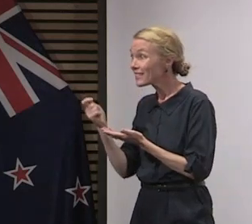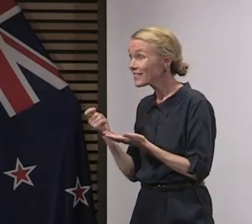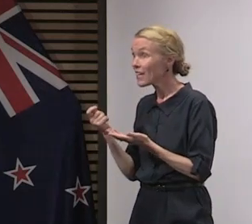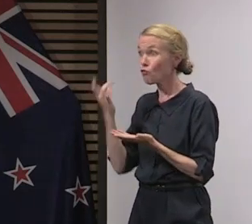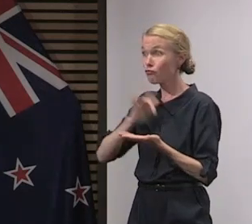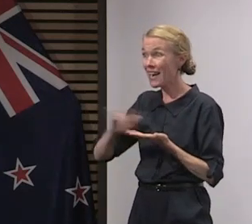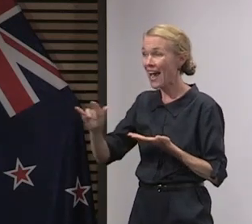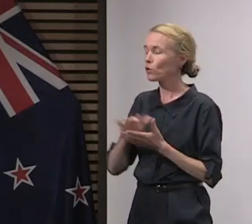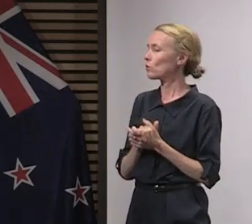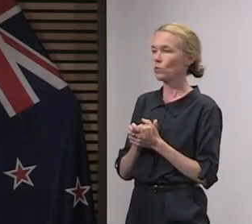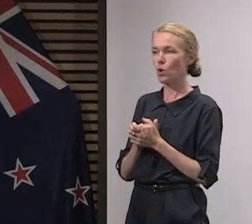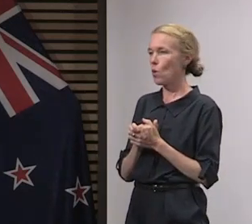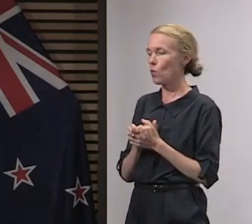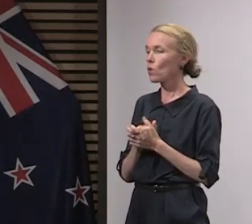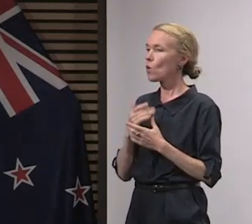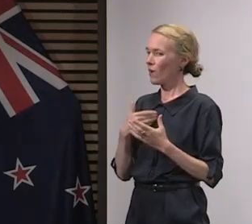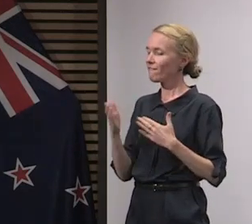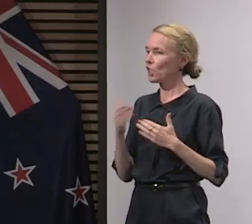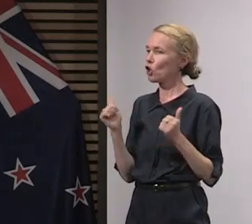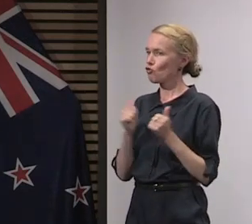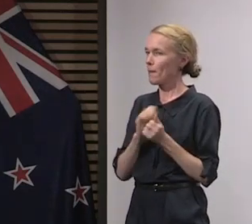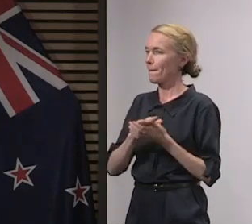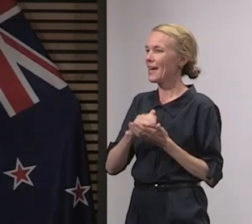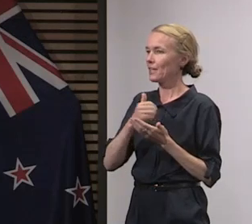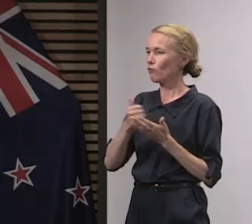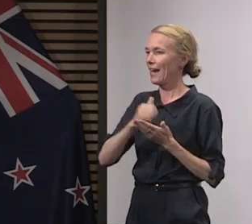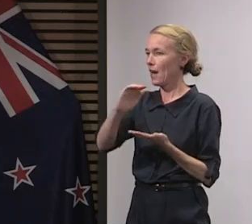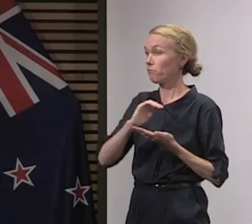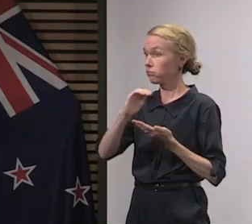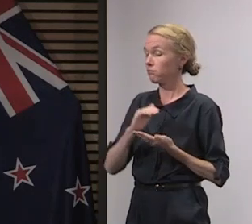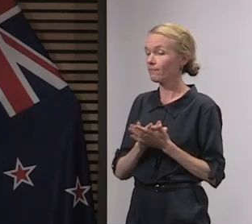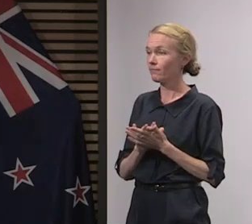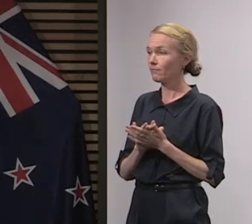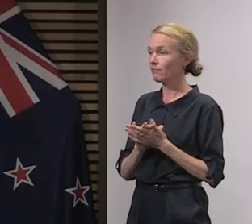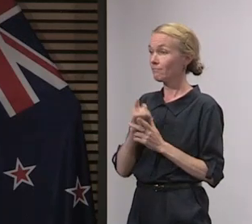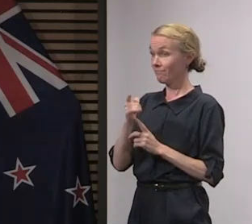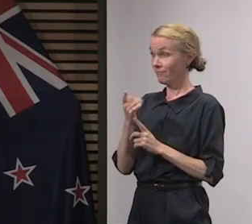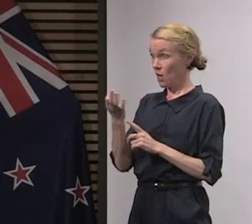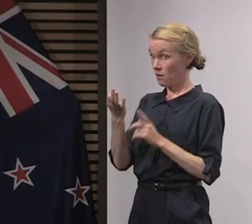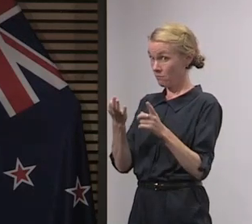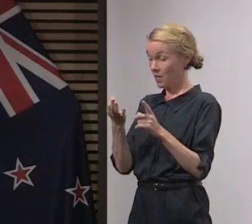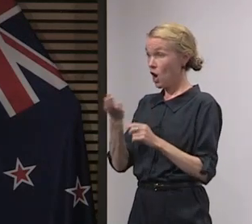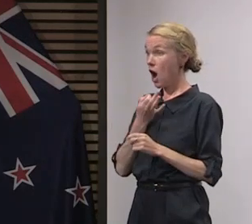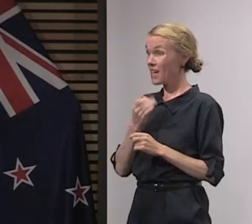None that I am aware of and they shouldn't be completely running out. We do have good